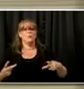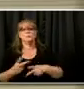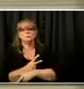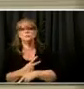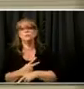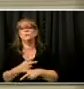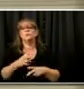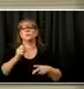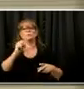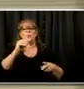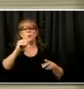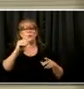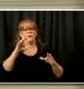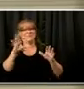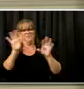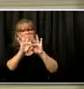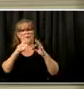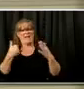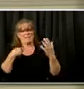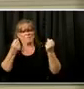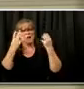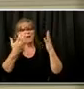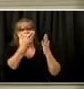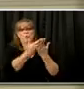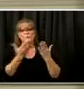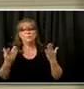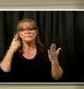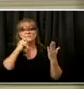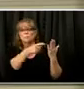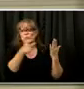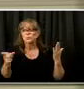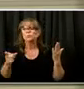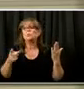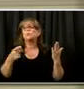kids the services provided by schools can be a literal lifeline and a time of stress